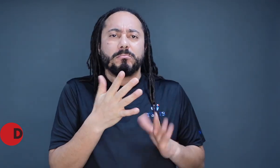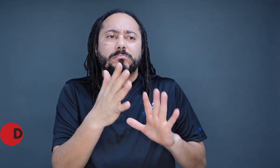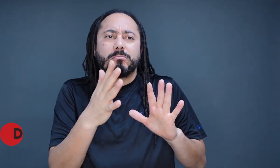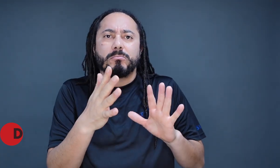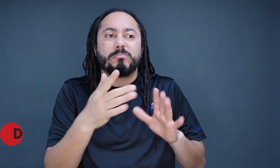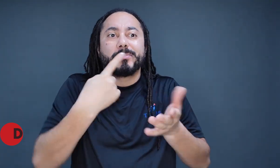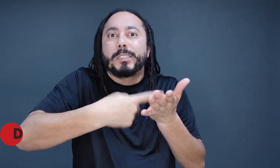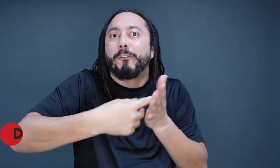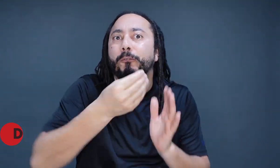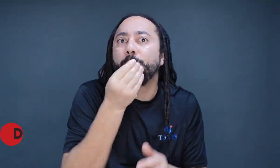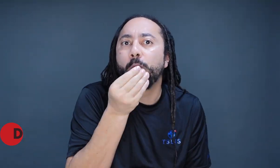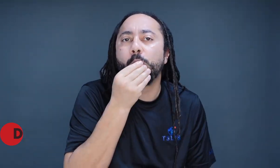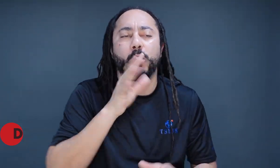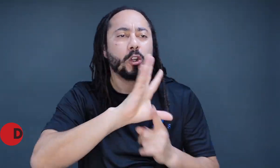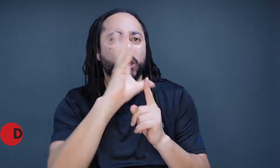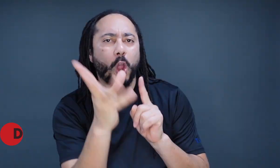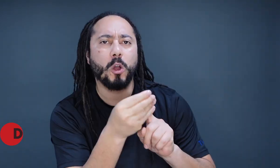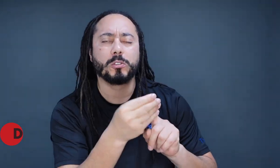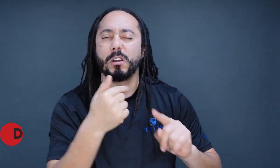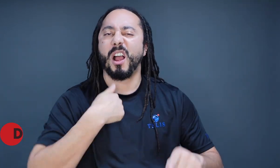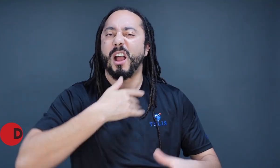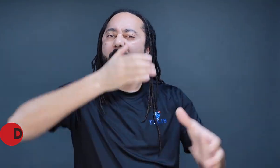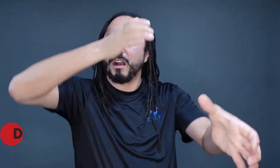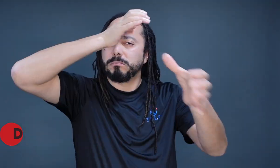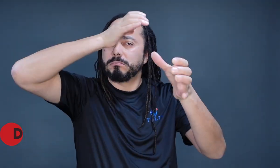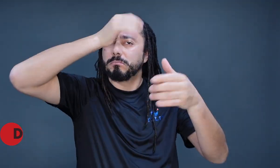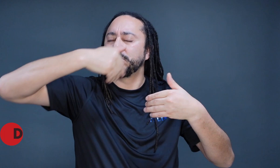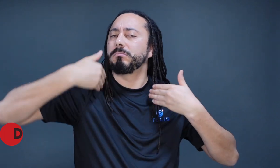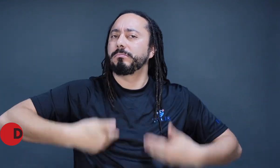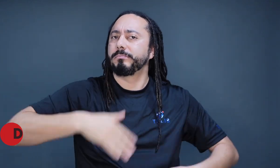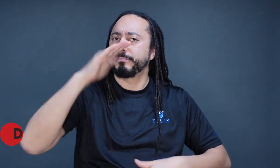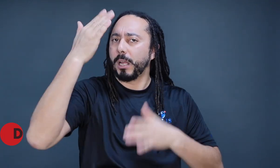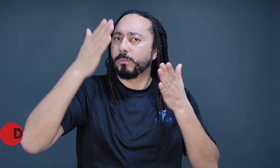I am knowledgeable because I am a Black person just like the